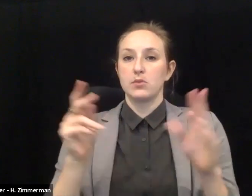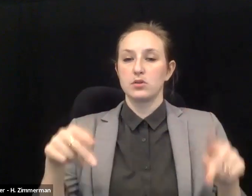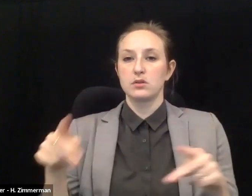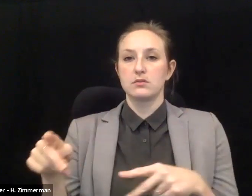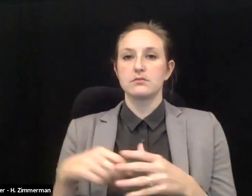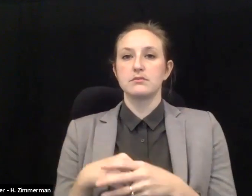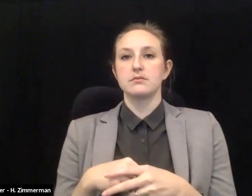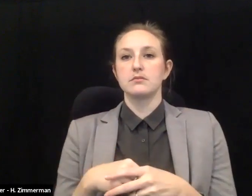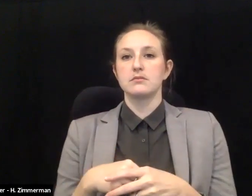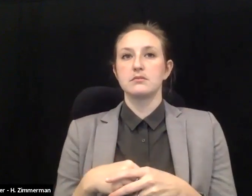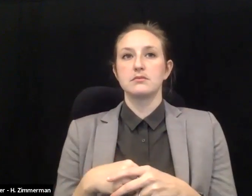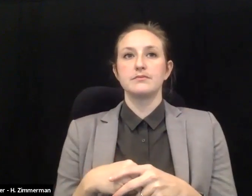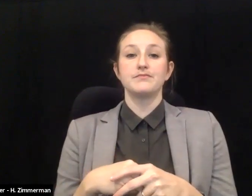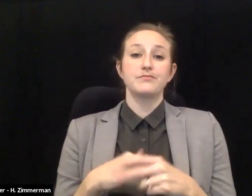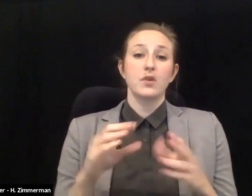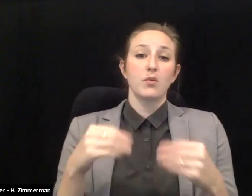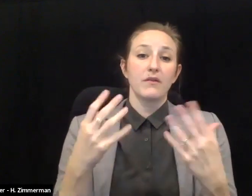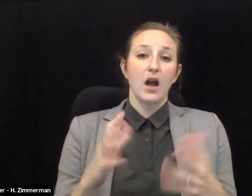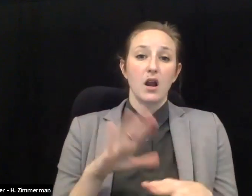a personalized accommodations depending on folks need